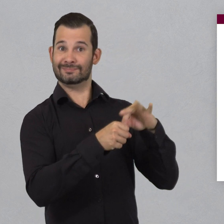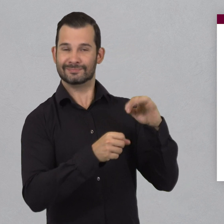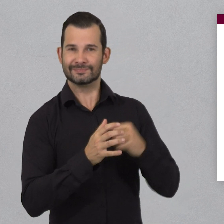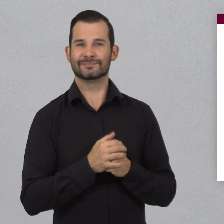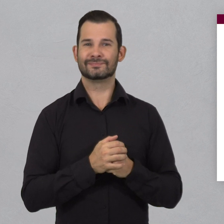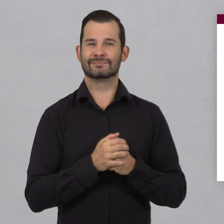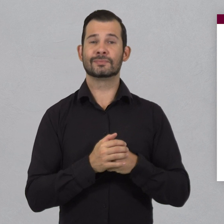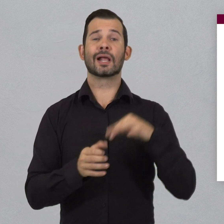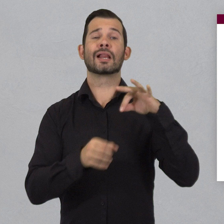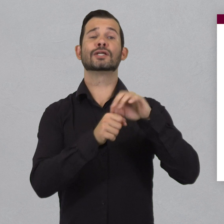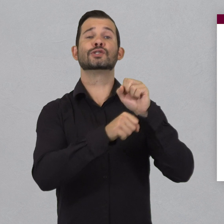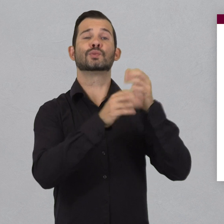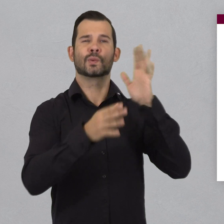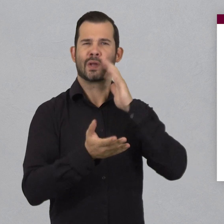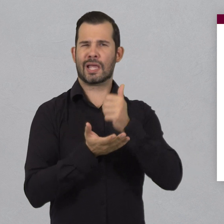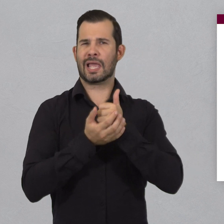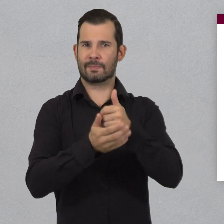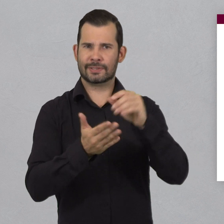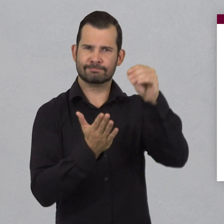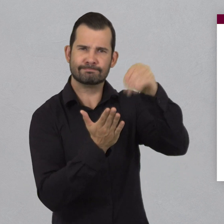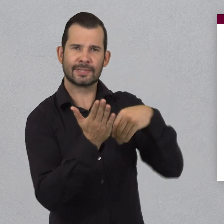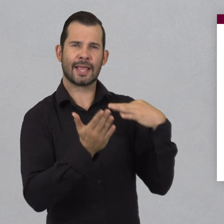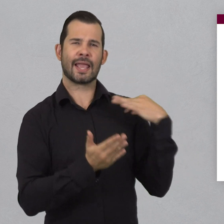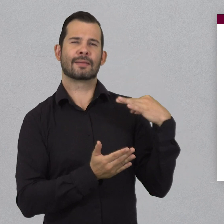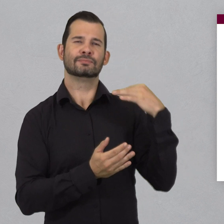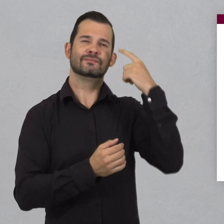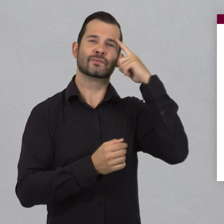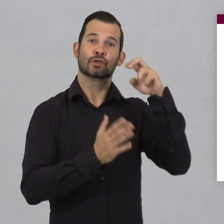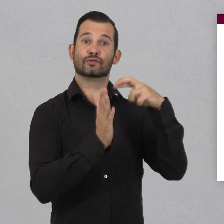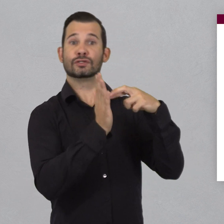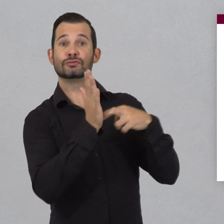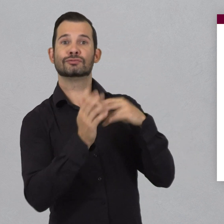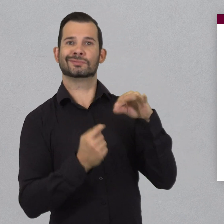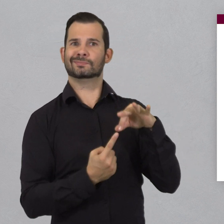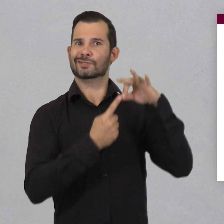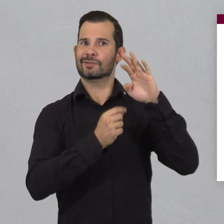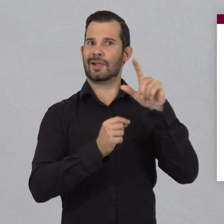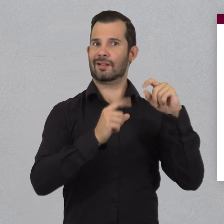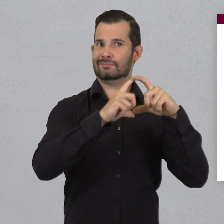The election worker will help you complete an Application for Registration and Special